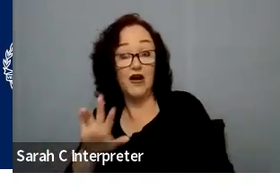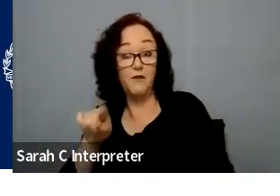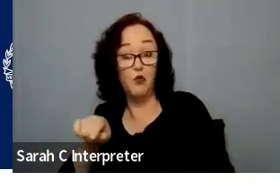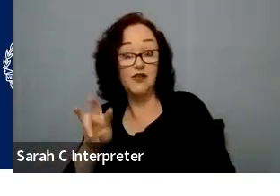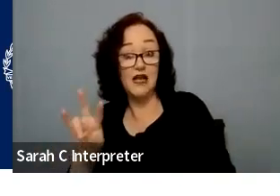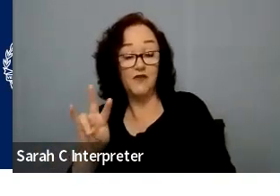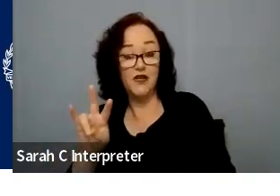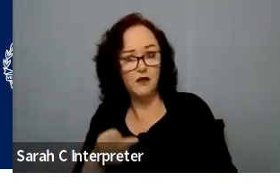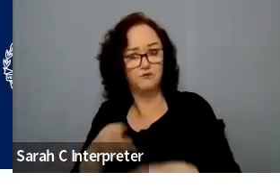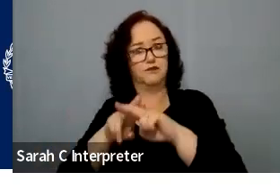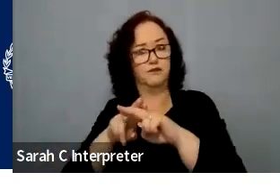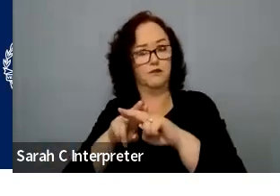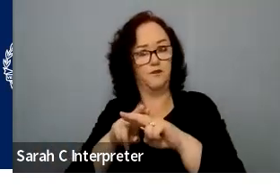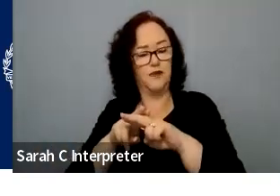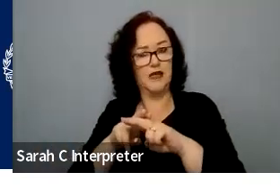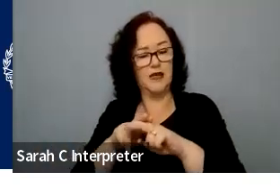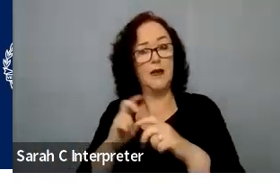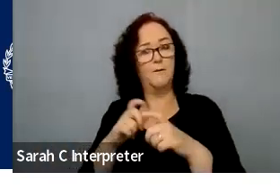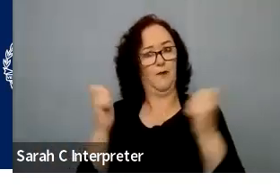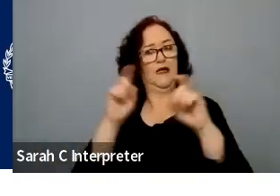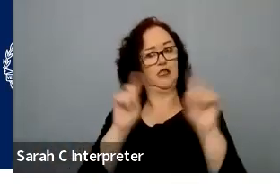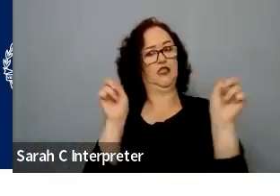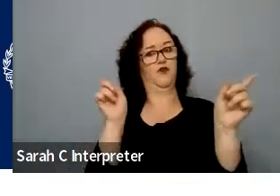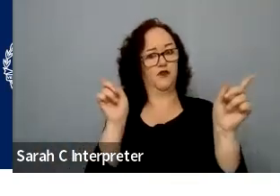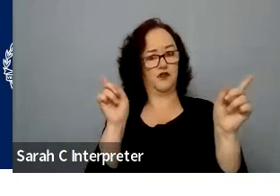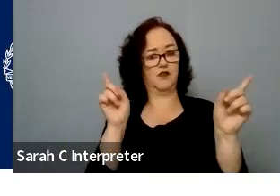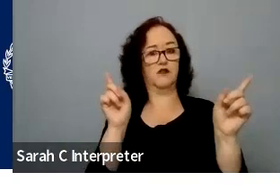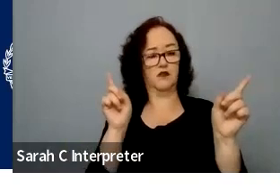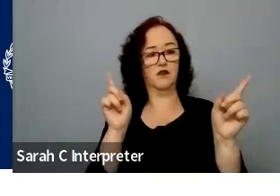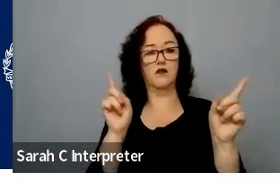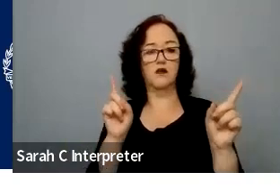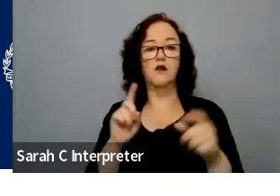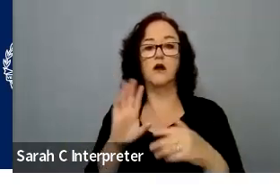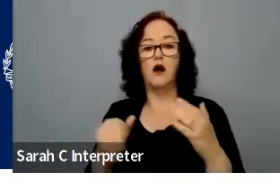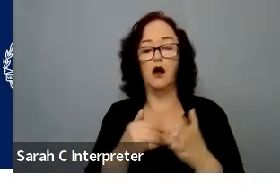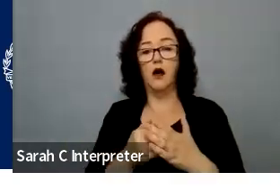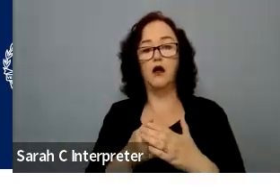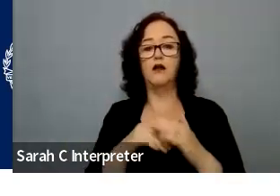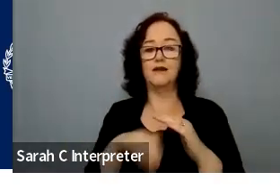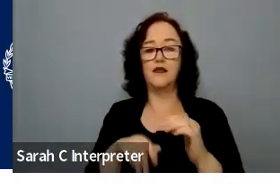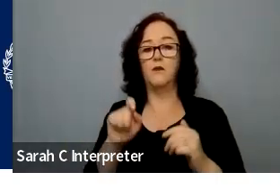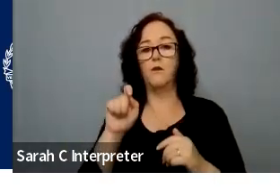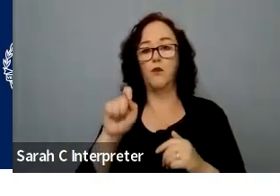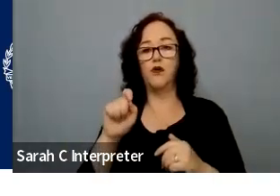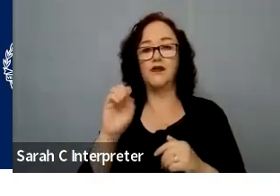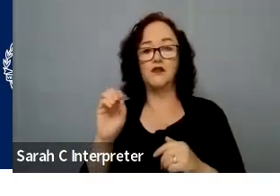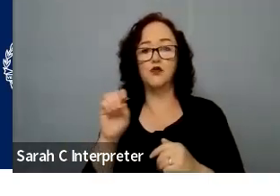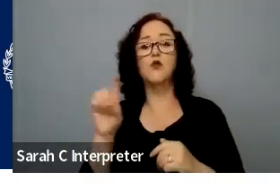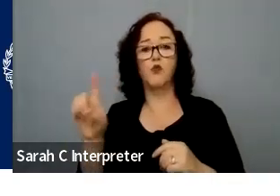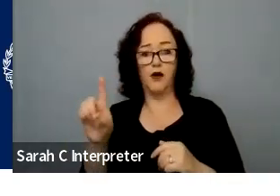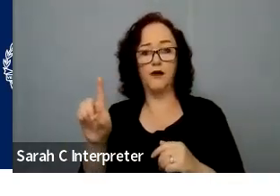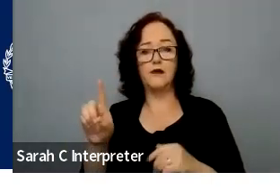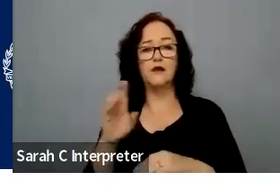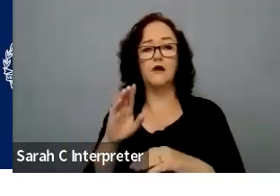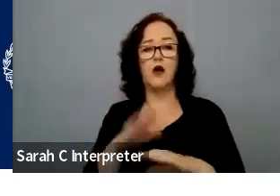all less than .005 on all six attribution scale scores which is very good news to say the least.